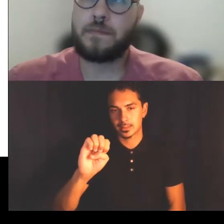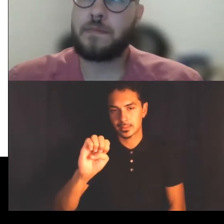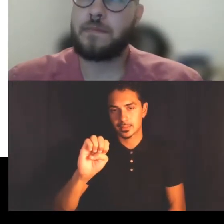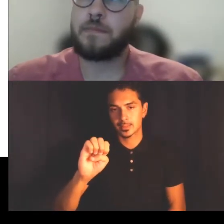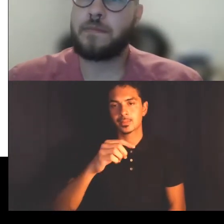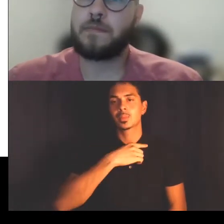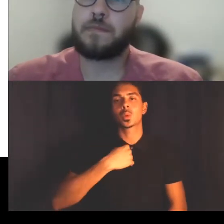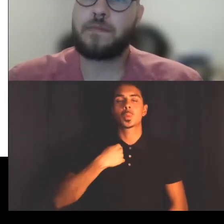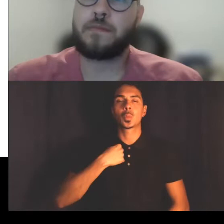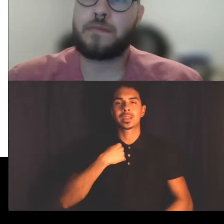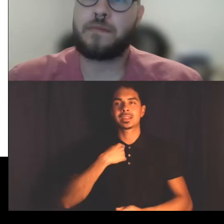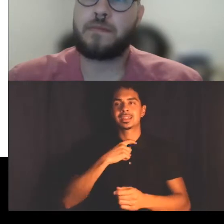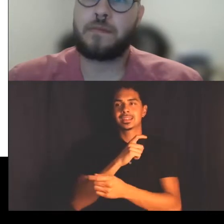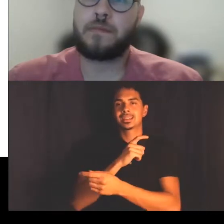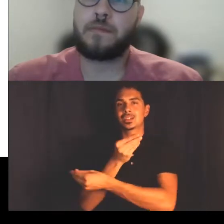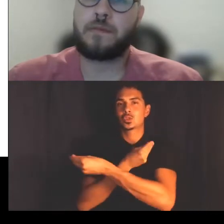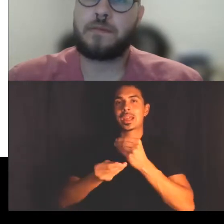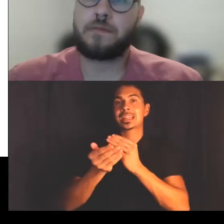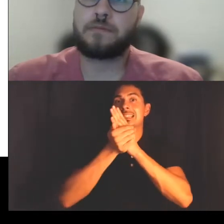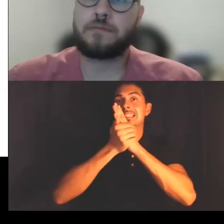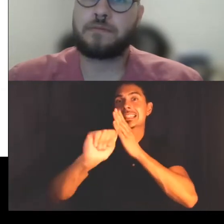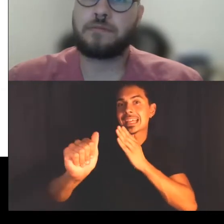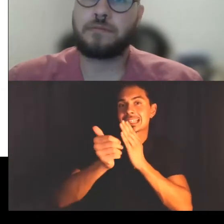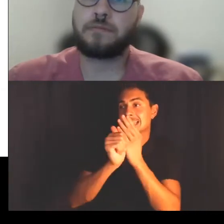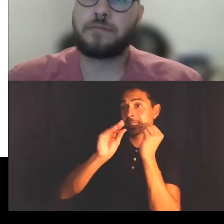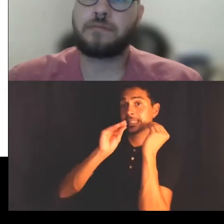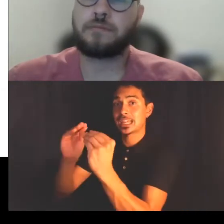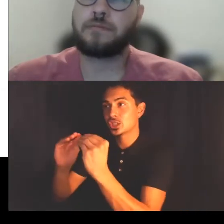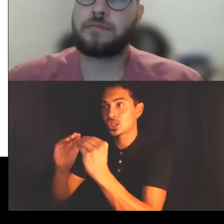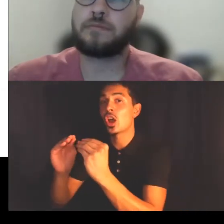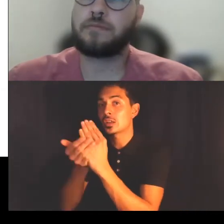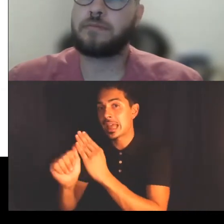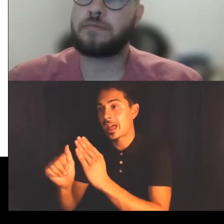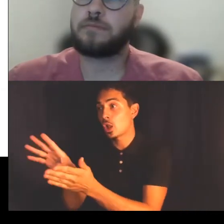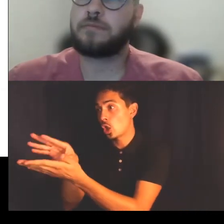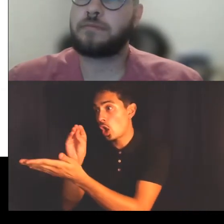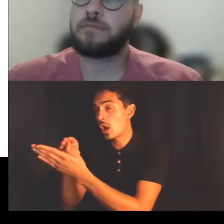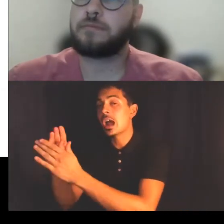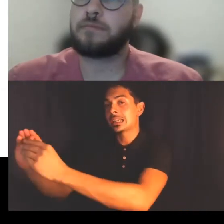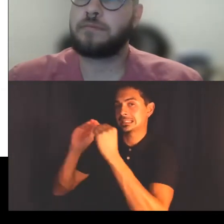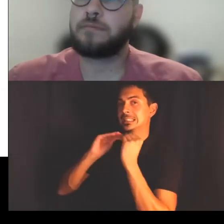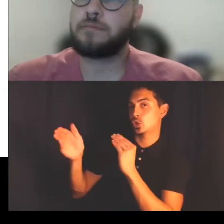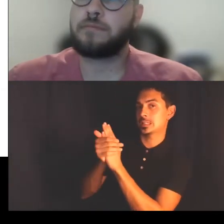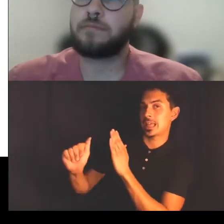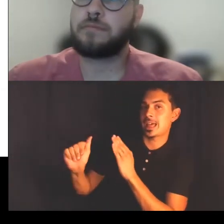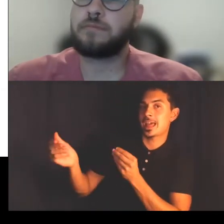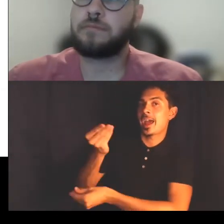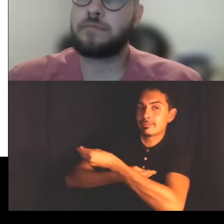we have trainings, all kinds of things. We don't have questions of certain things,